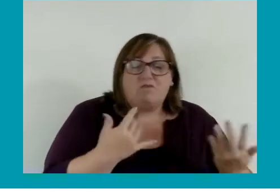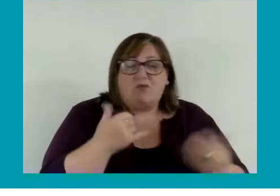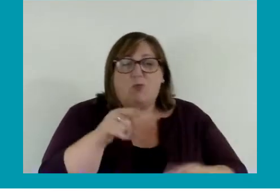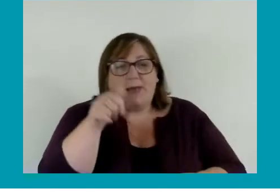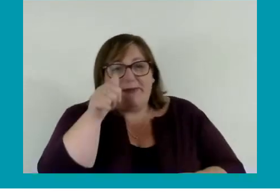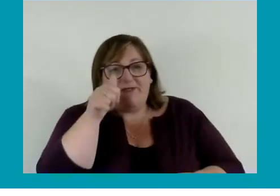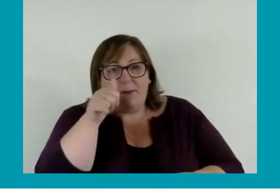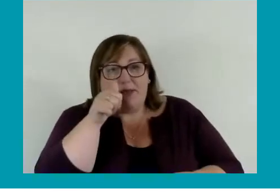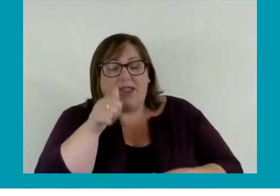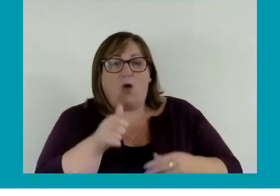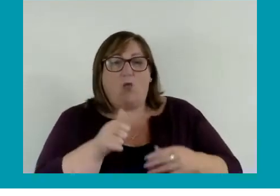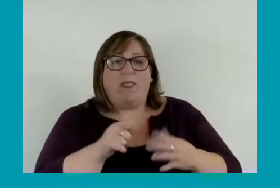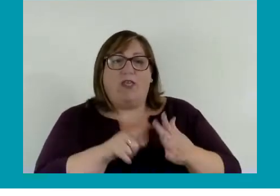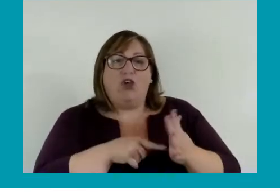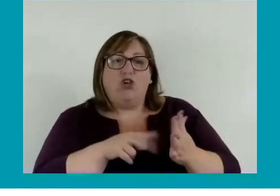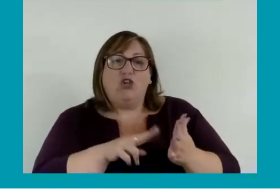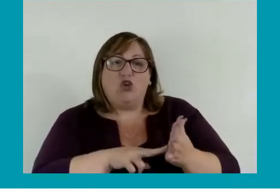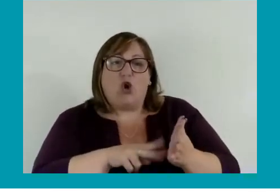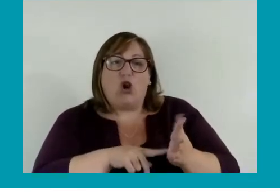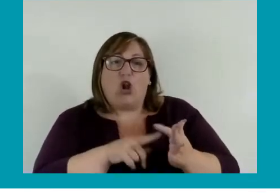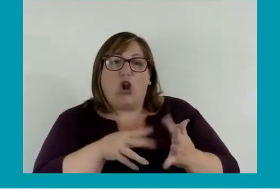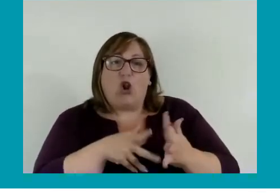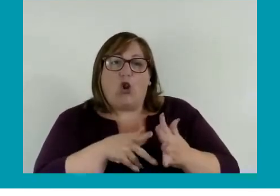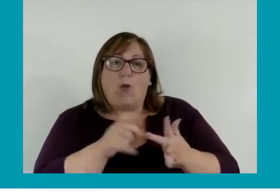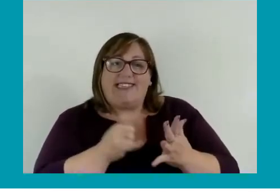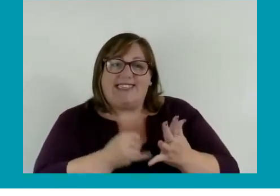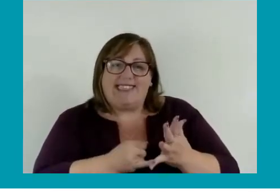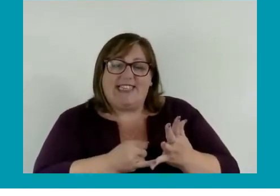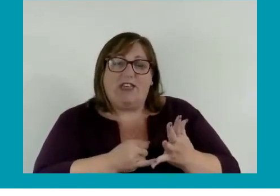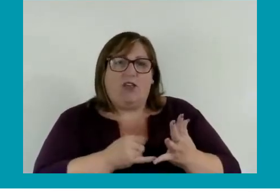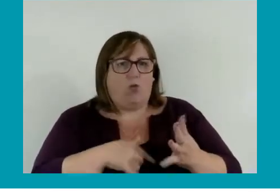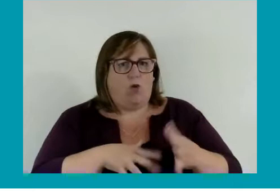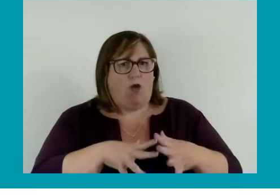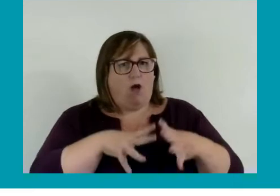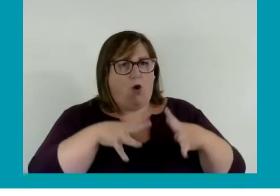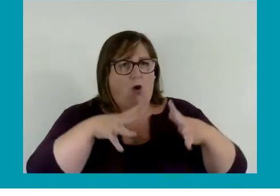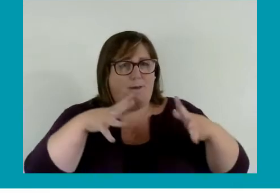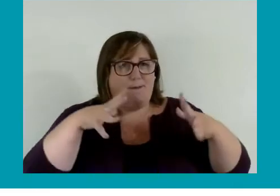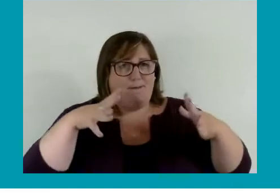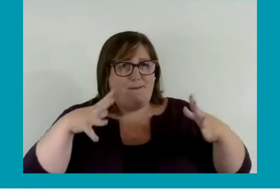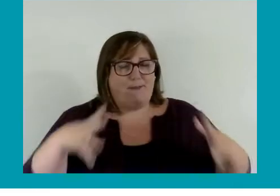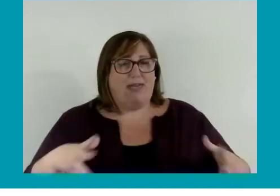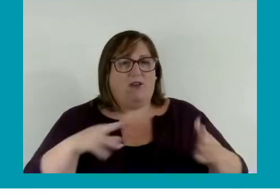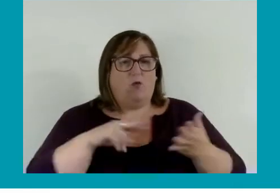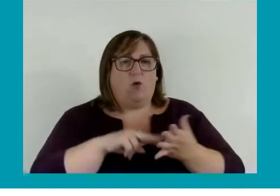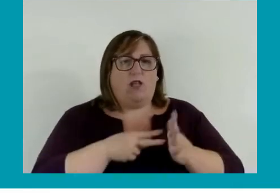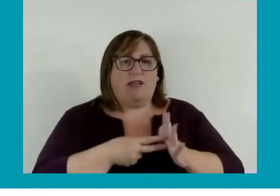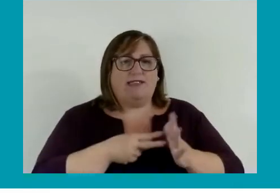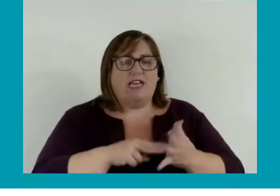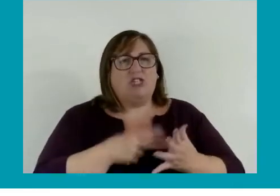organizer we're a big organization we are about 80 000 partners and and we'll use the term partners